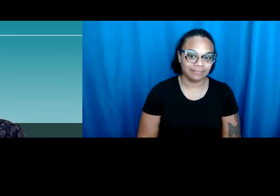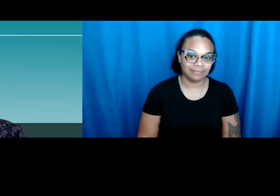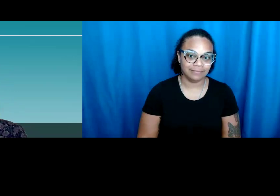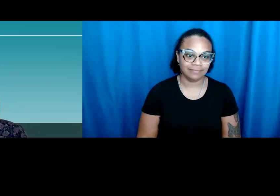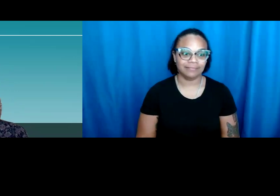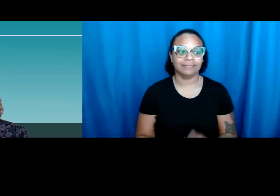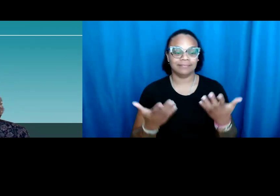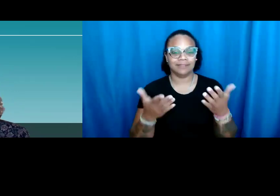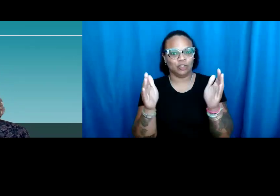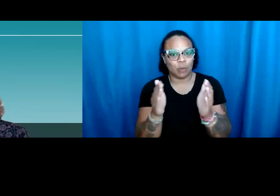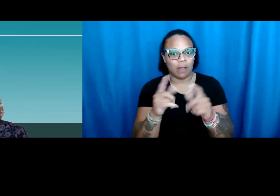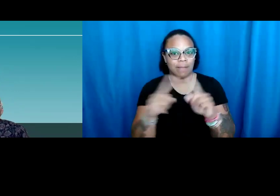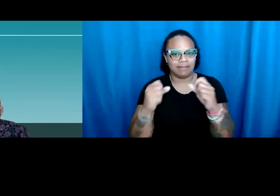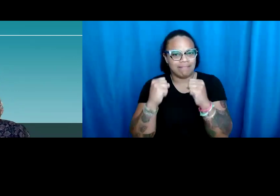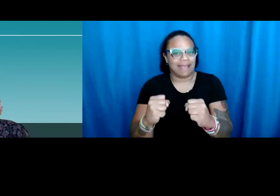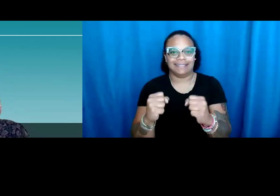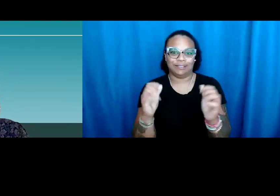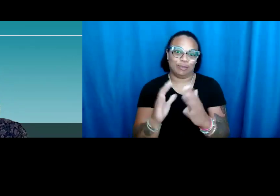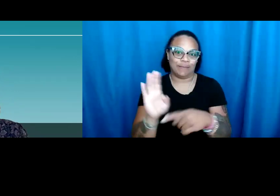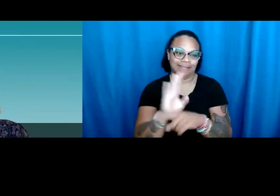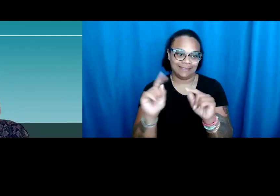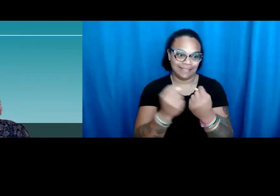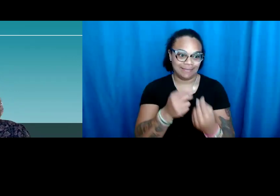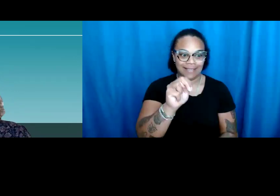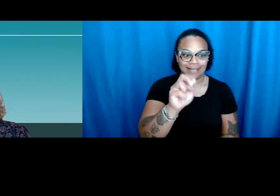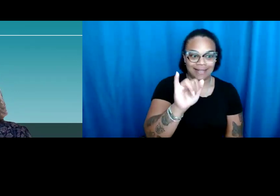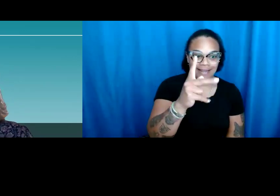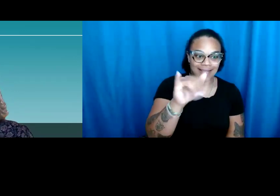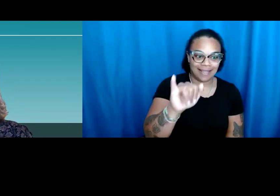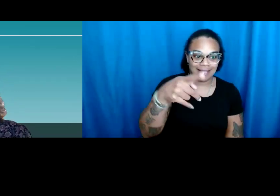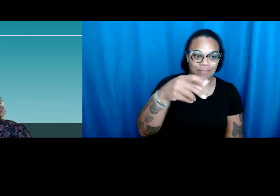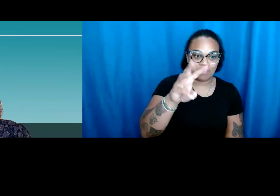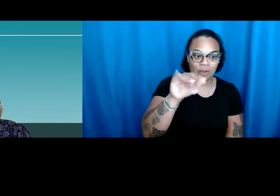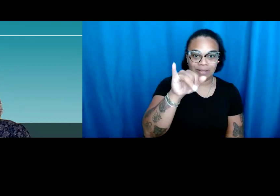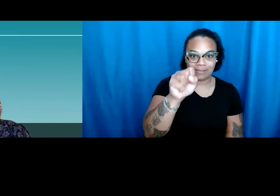Small but mighty small business team. Nikki Powers who is our director.